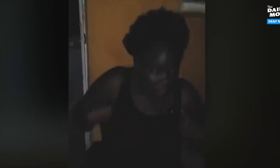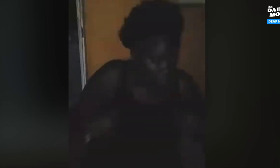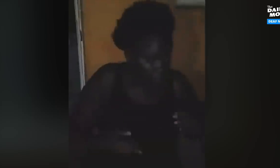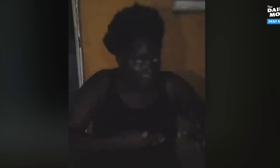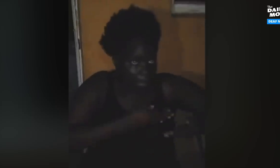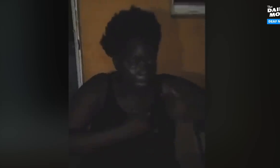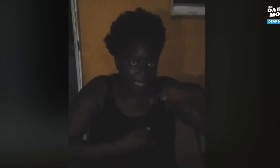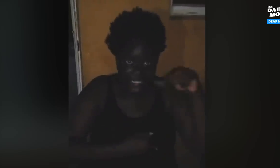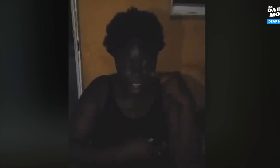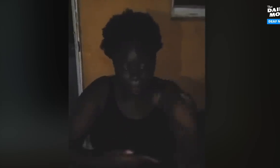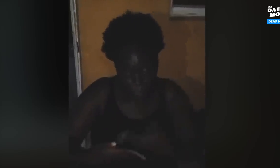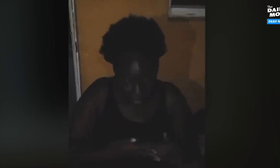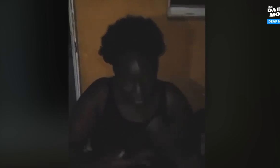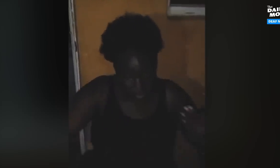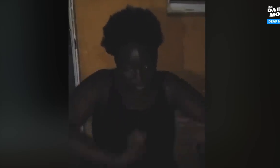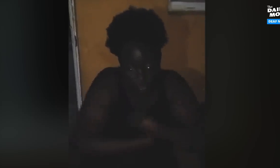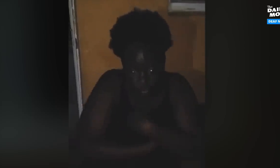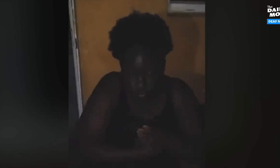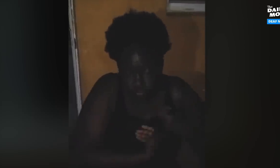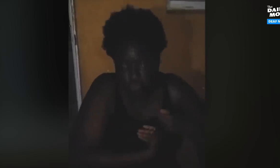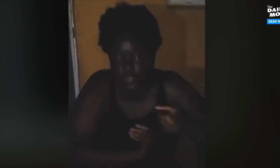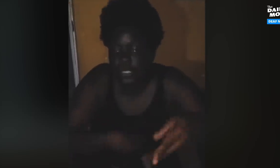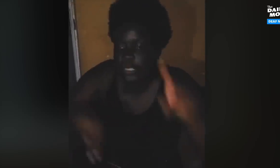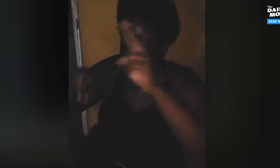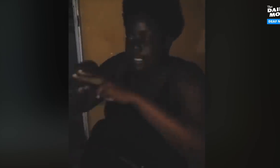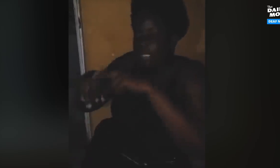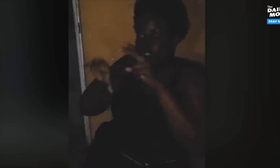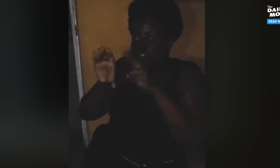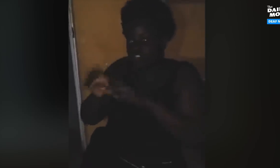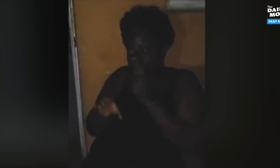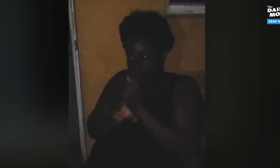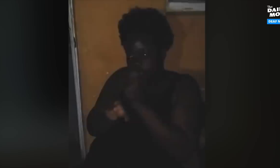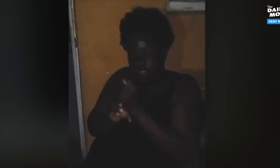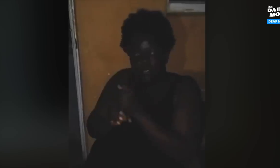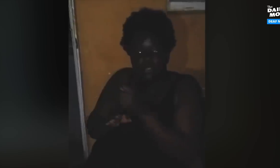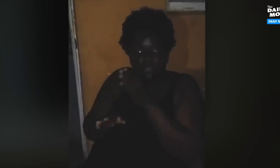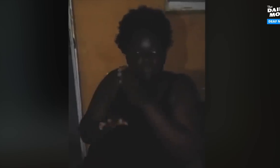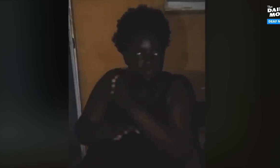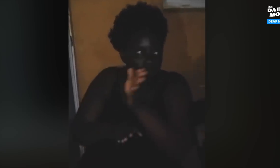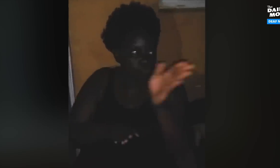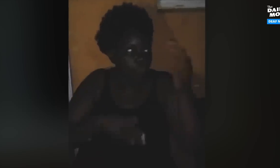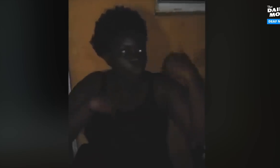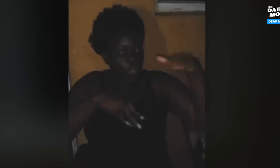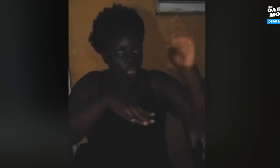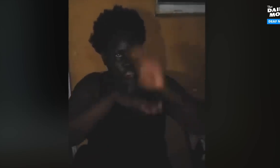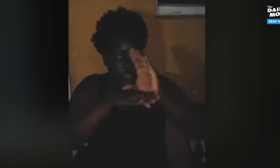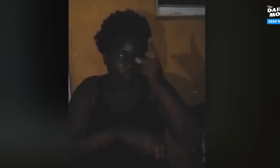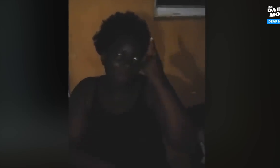I held my baby niece in my arms. I later sat in a truck as it headed for a church.